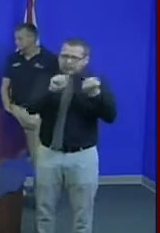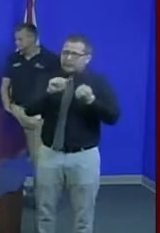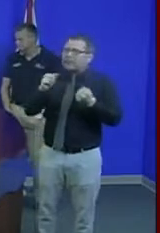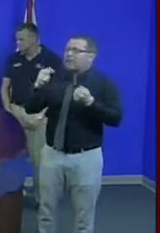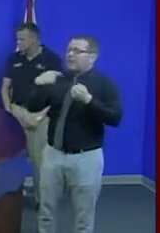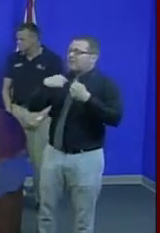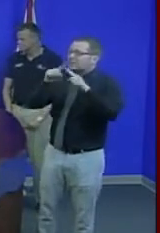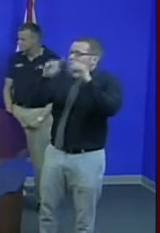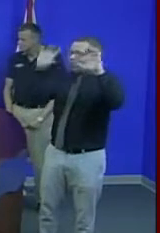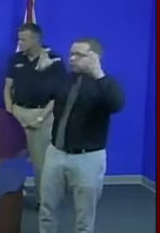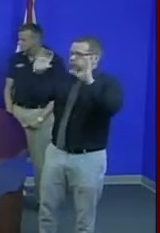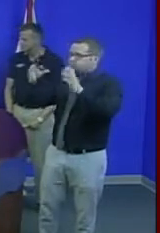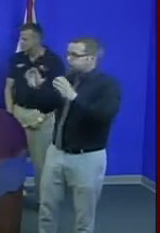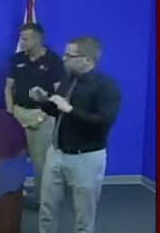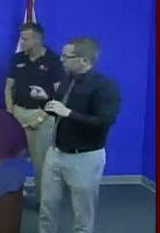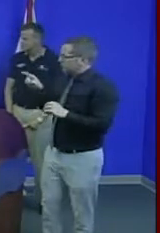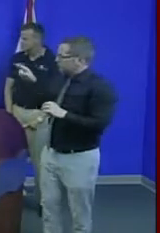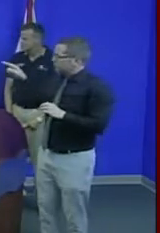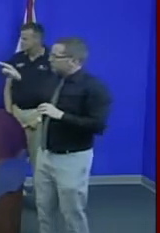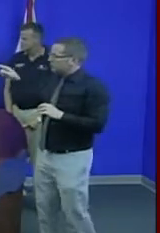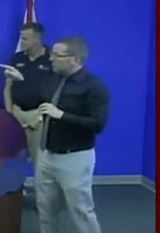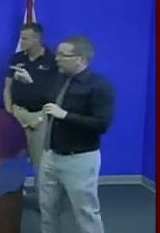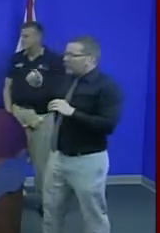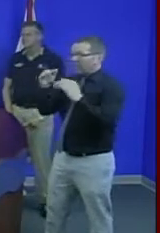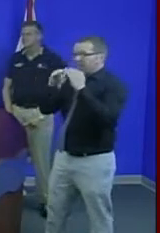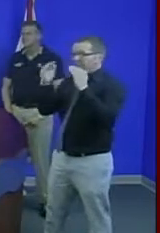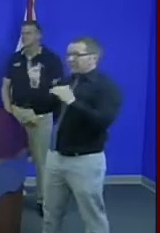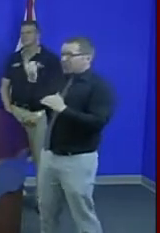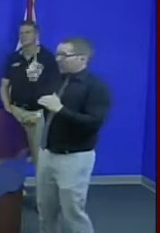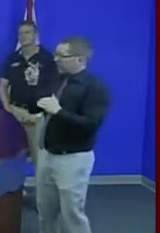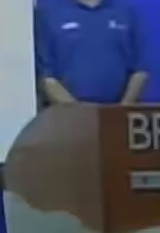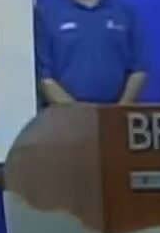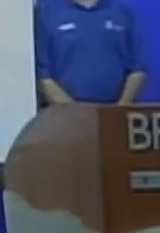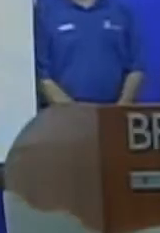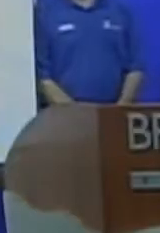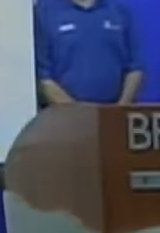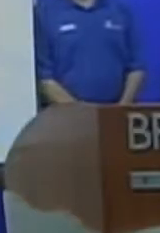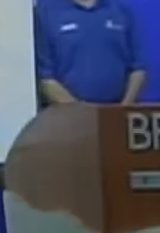COUNTY HAS A HOME DAMAGE ASSESSMENT PROGRAM.